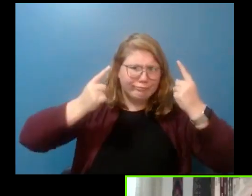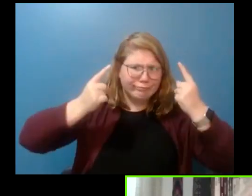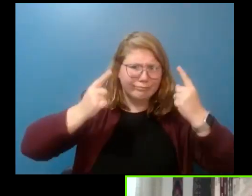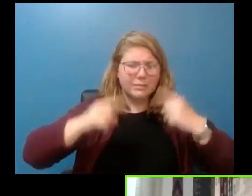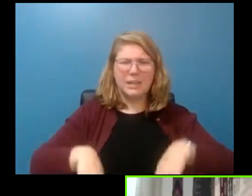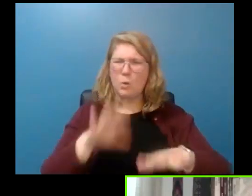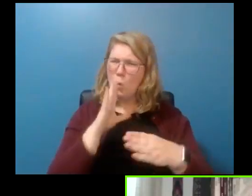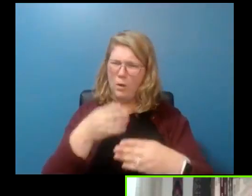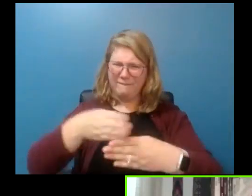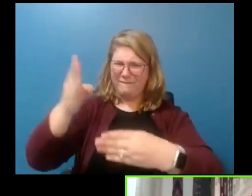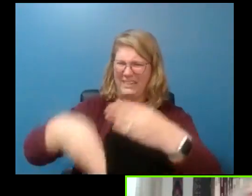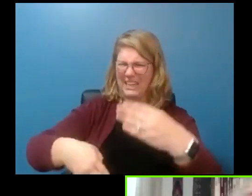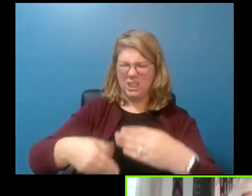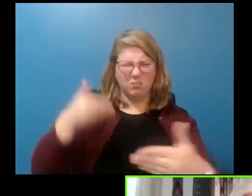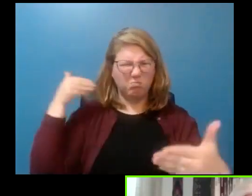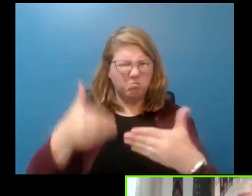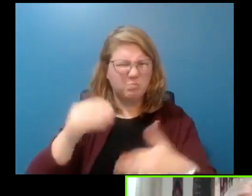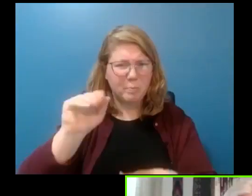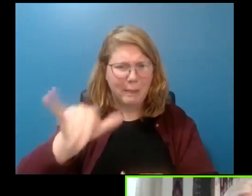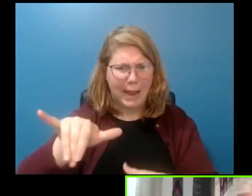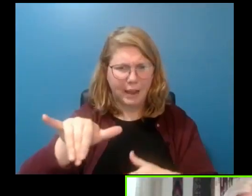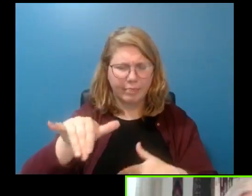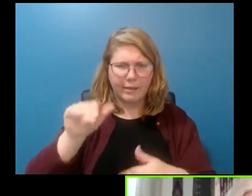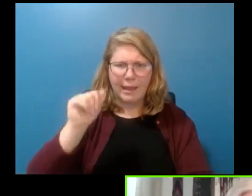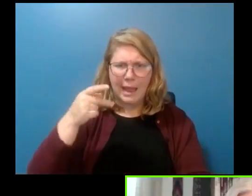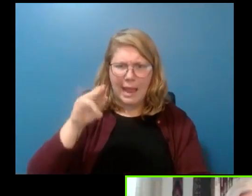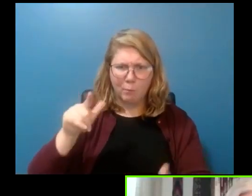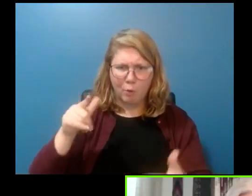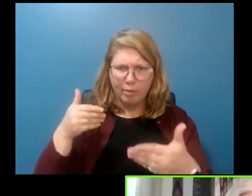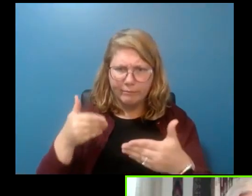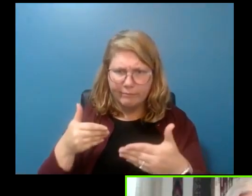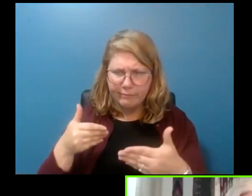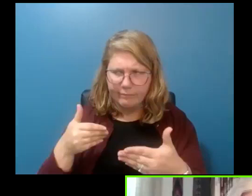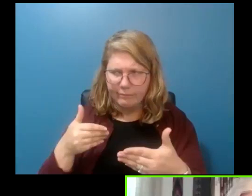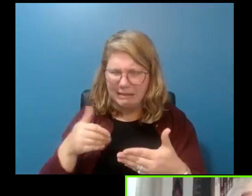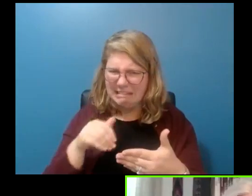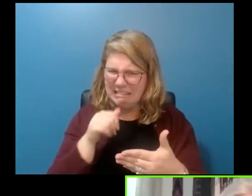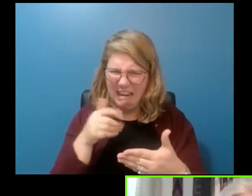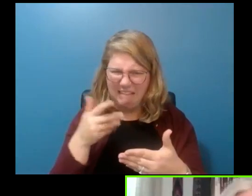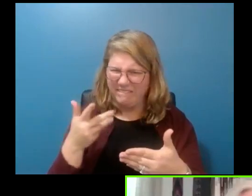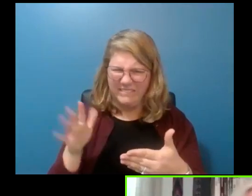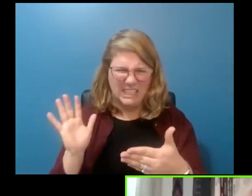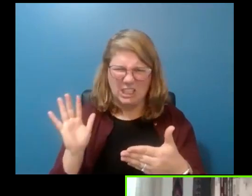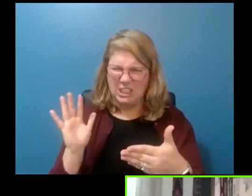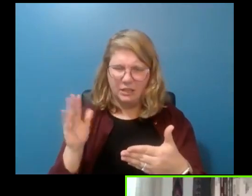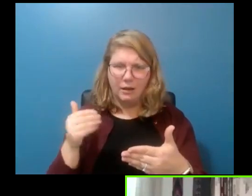delightful to get them. And he felt good about it because he knows he was reaching out to